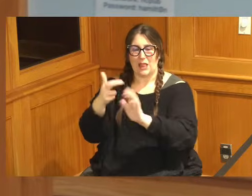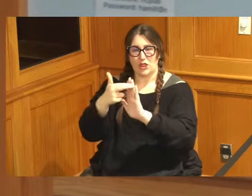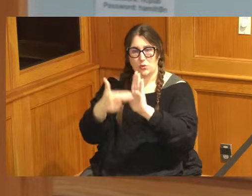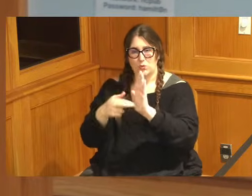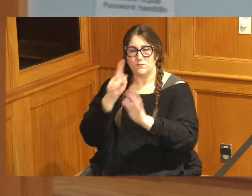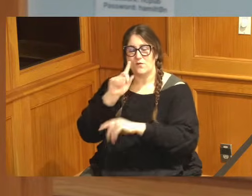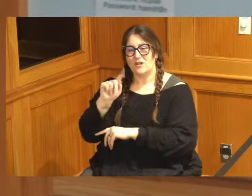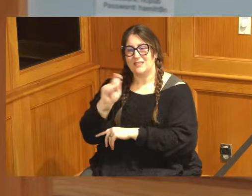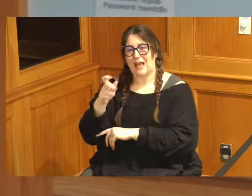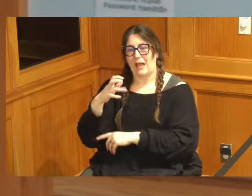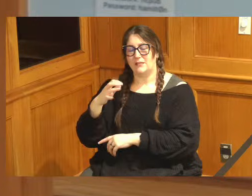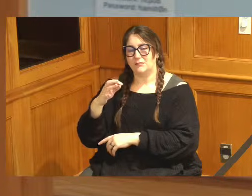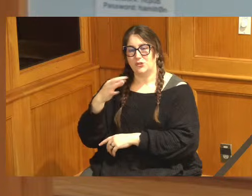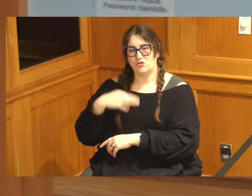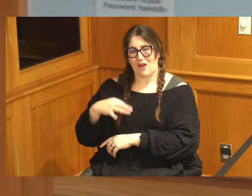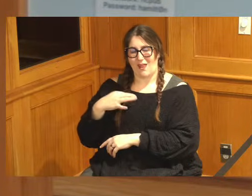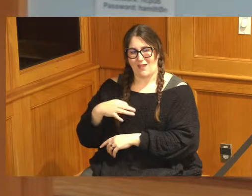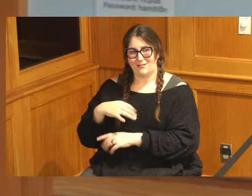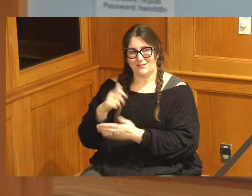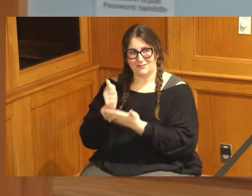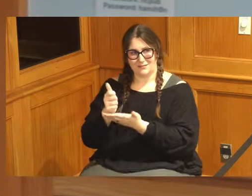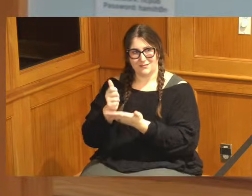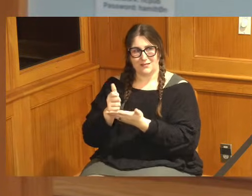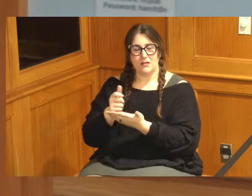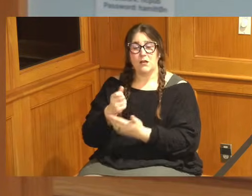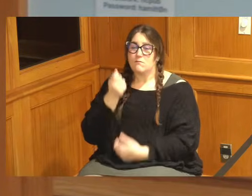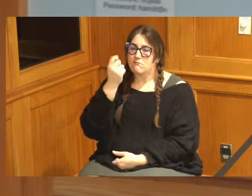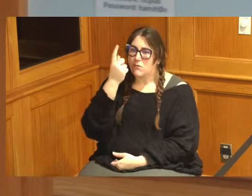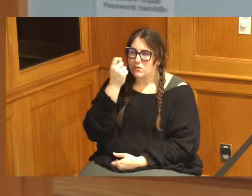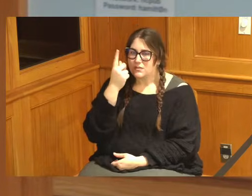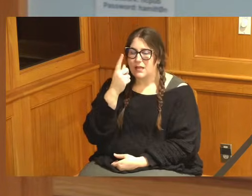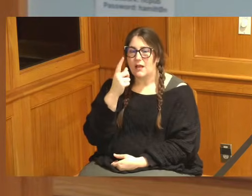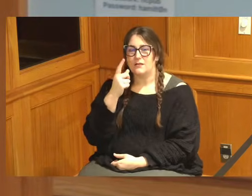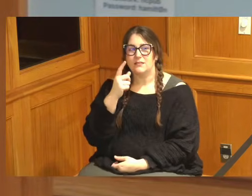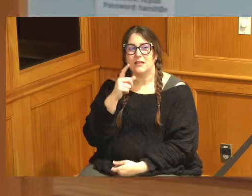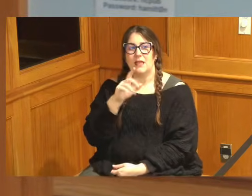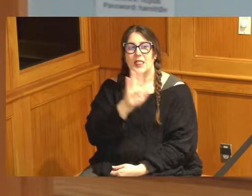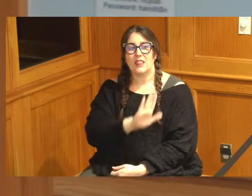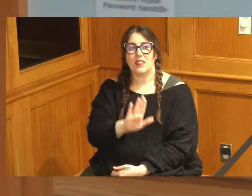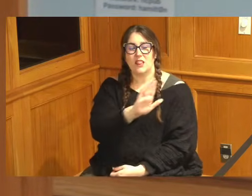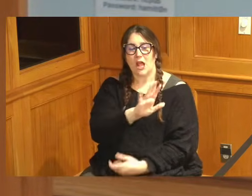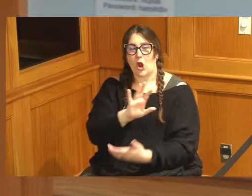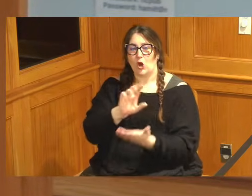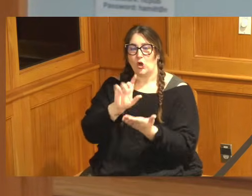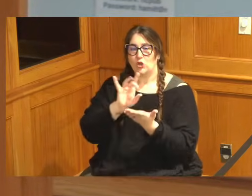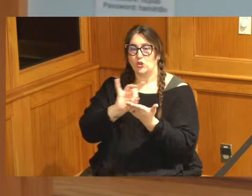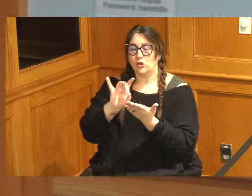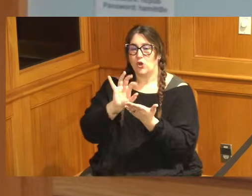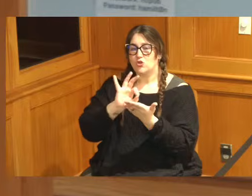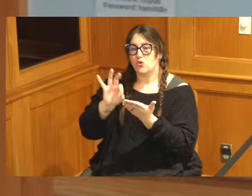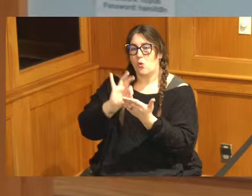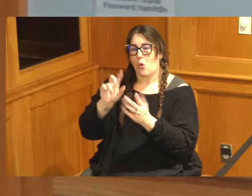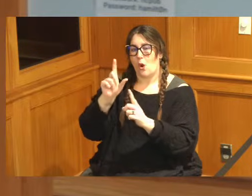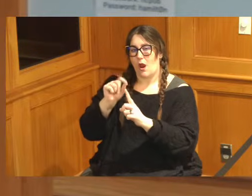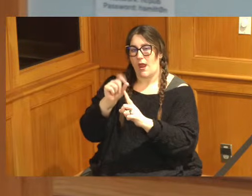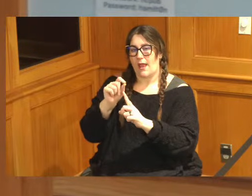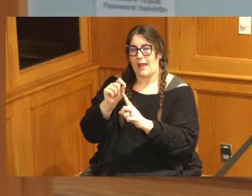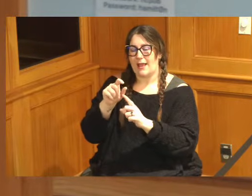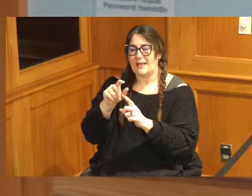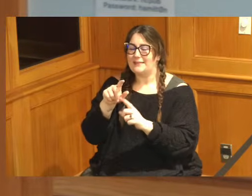tool. they've really become their scoring has become almost exclusively location based. It used